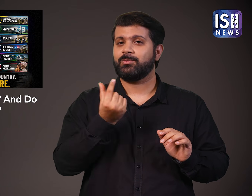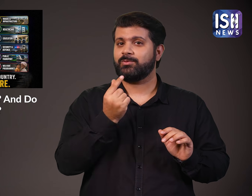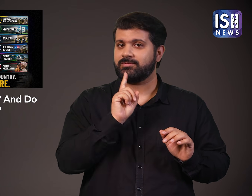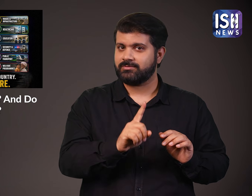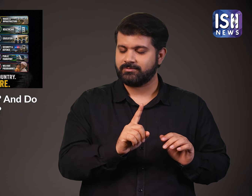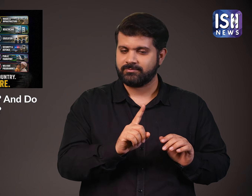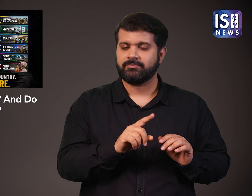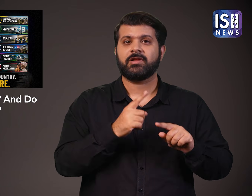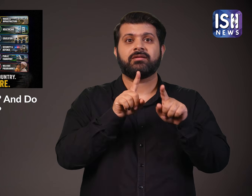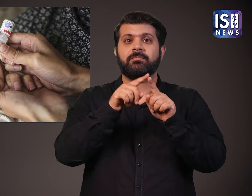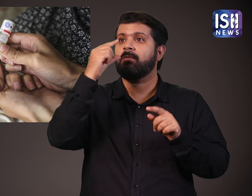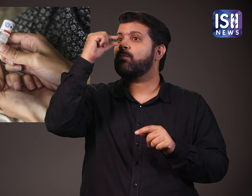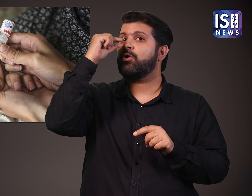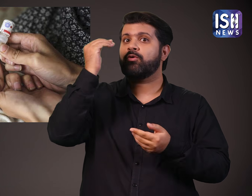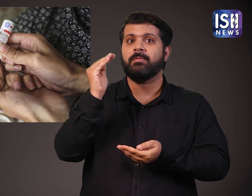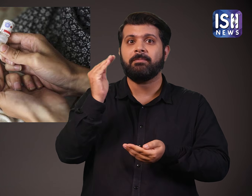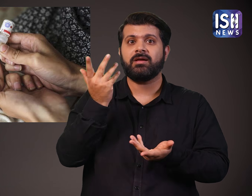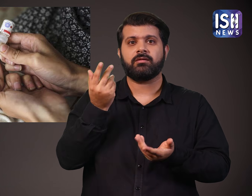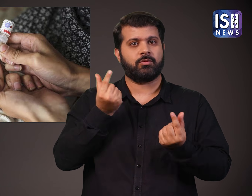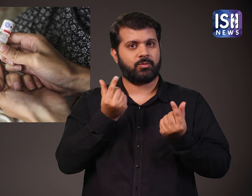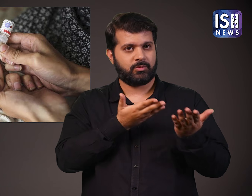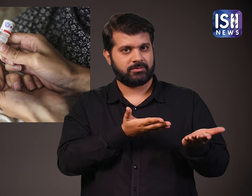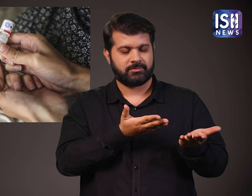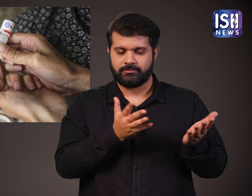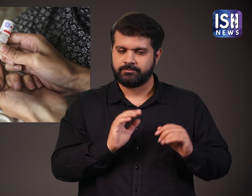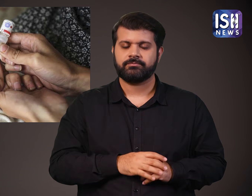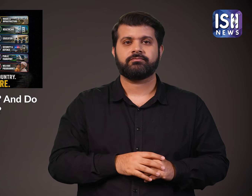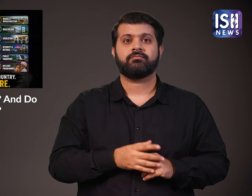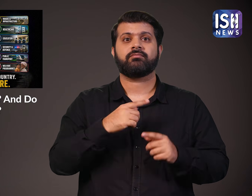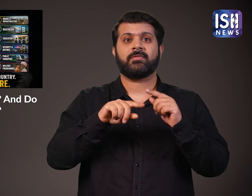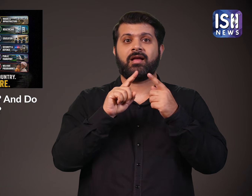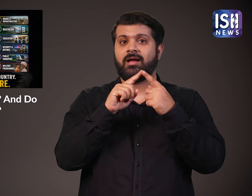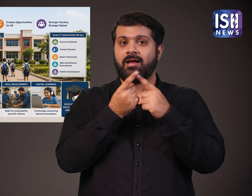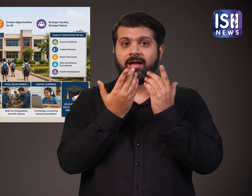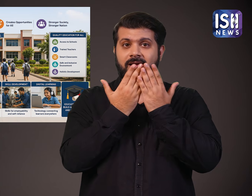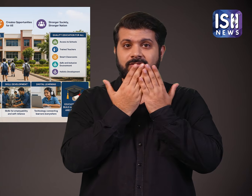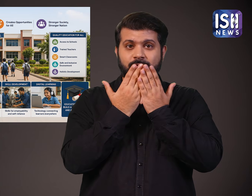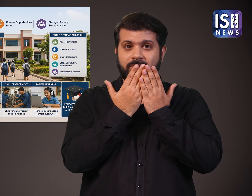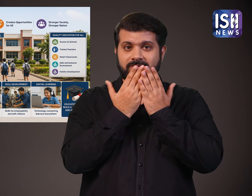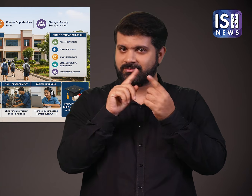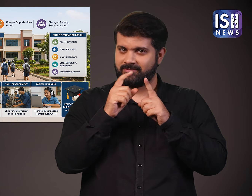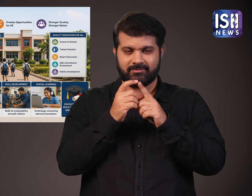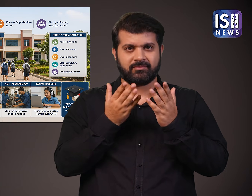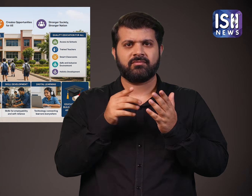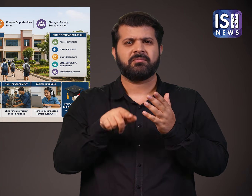Even programs like free polio vaccination are funded through tax money. Education -